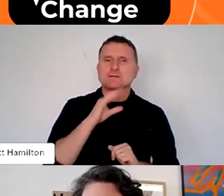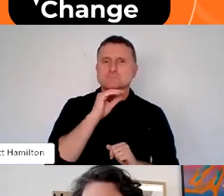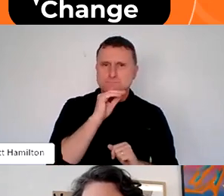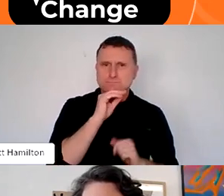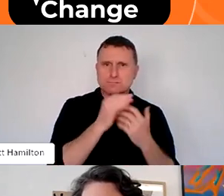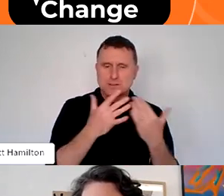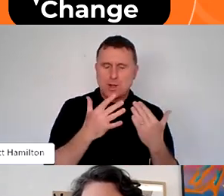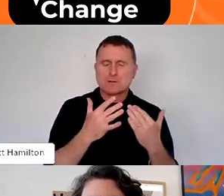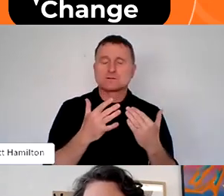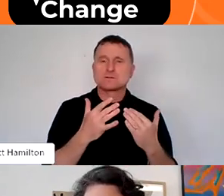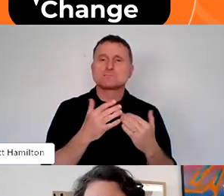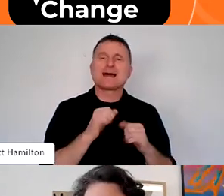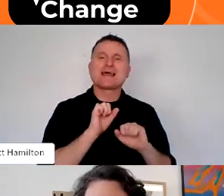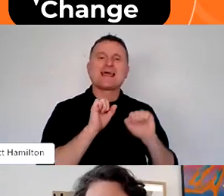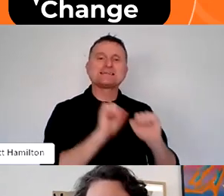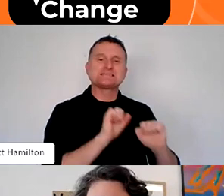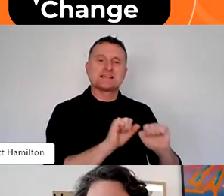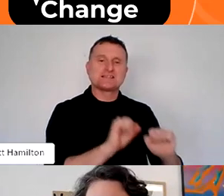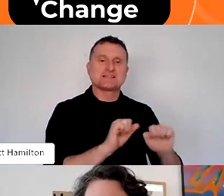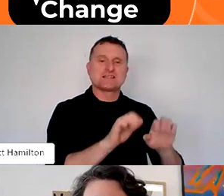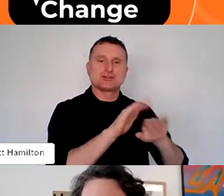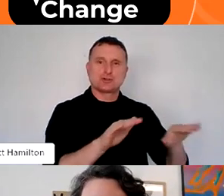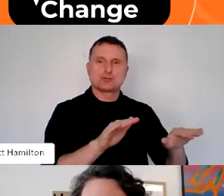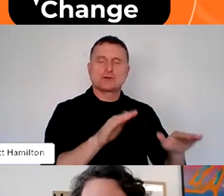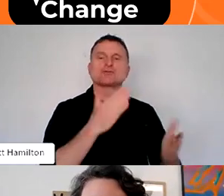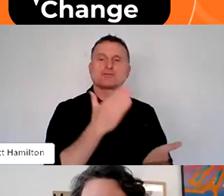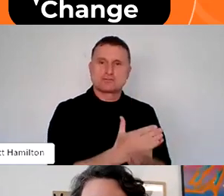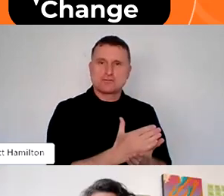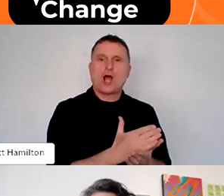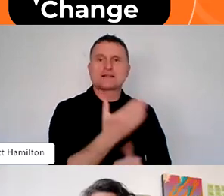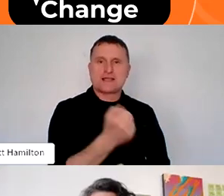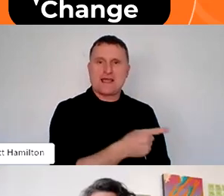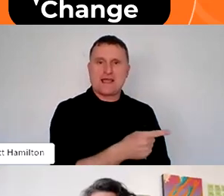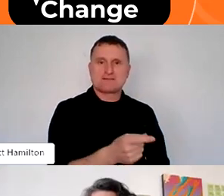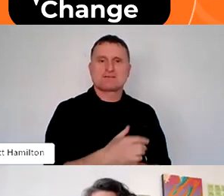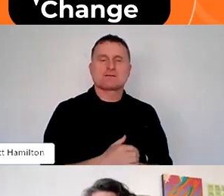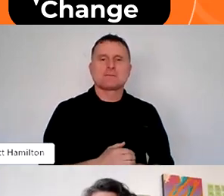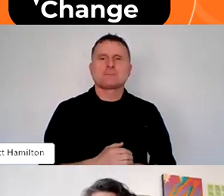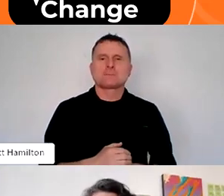children as well. Yeah, exactly. I would just say that the system